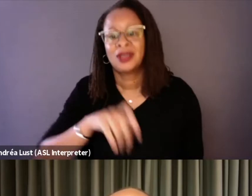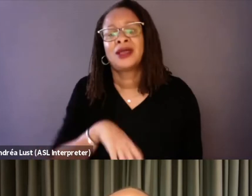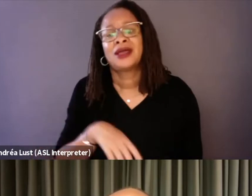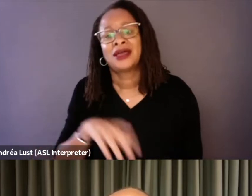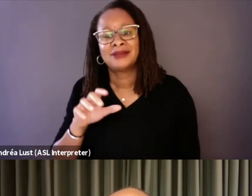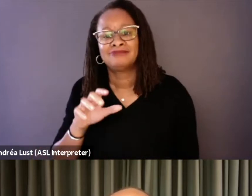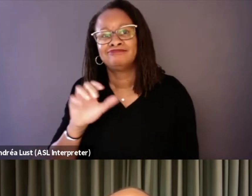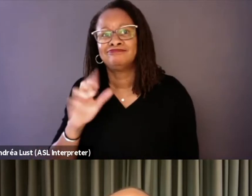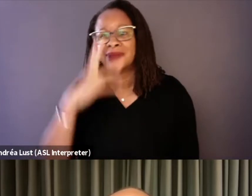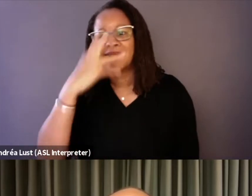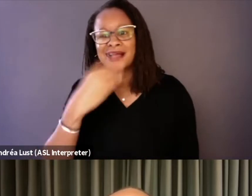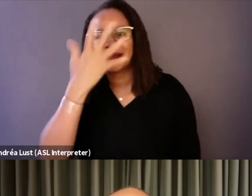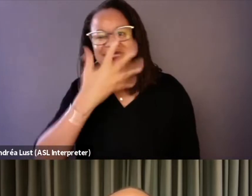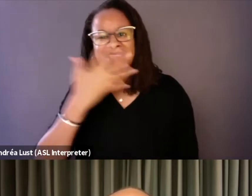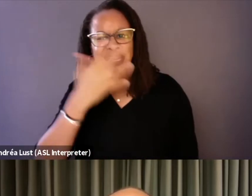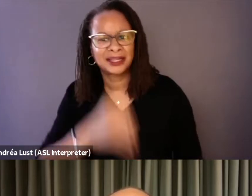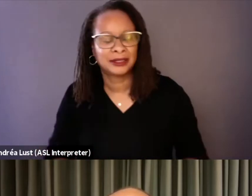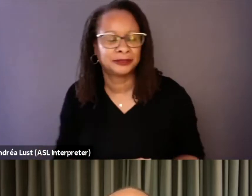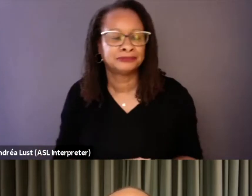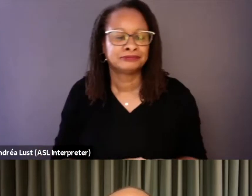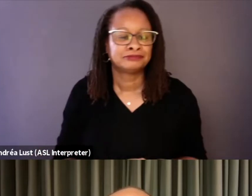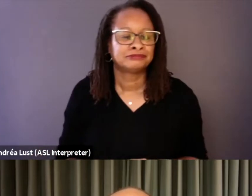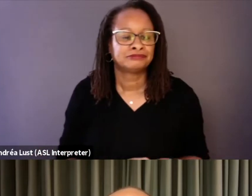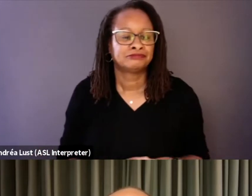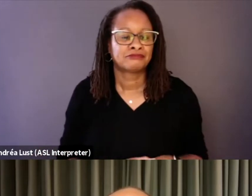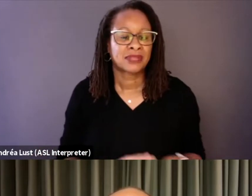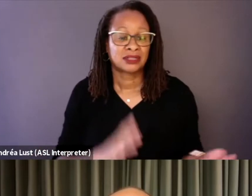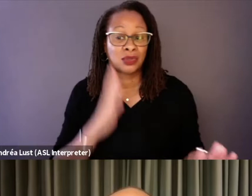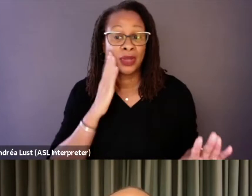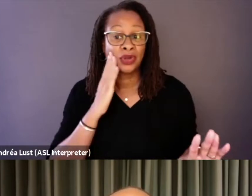And I guess I said even before I really kind of knew what was there.